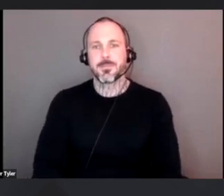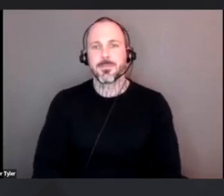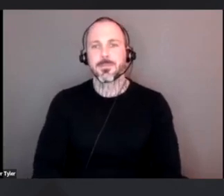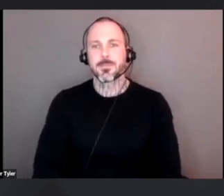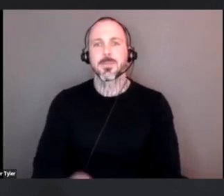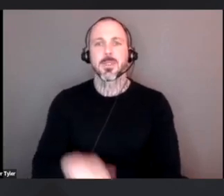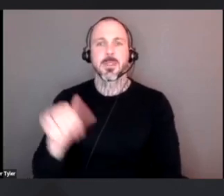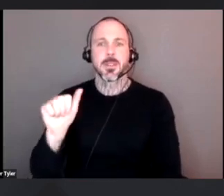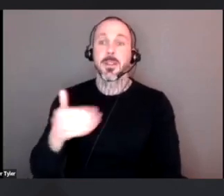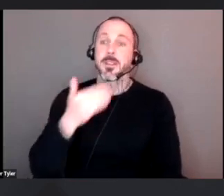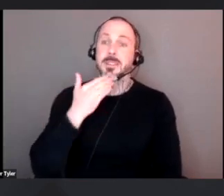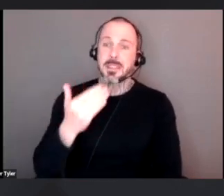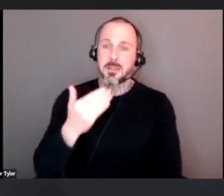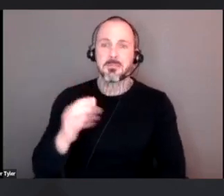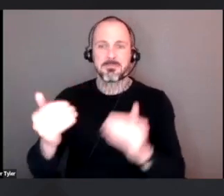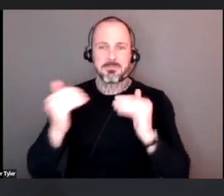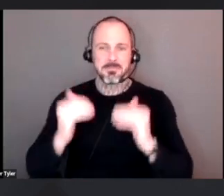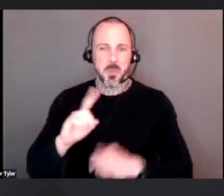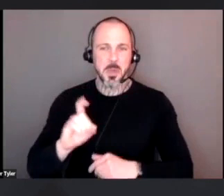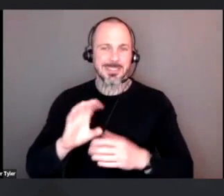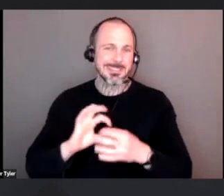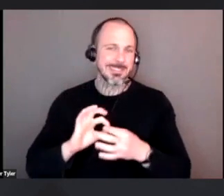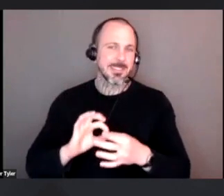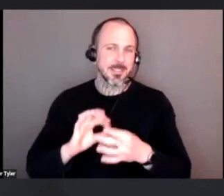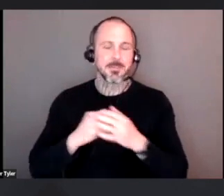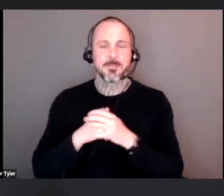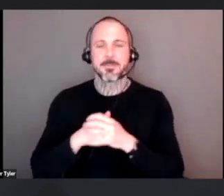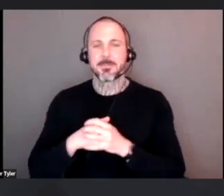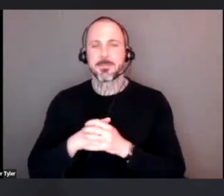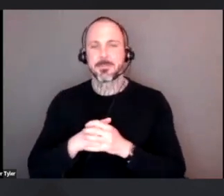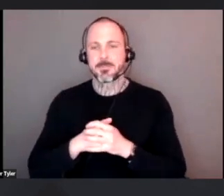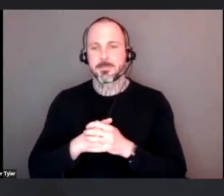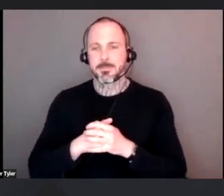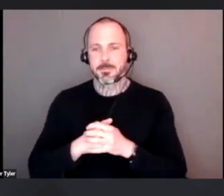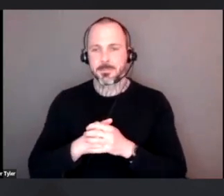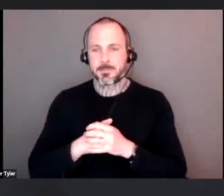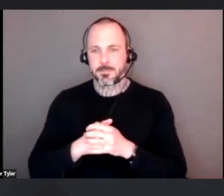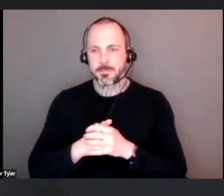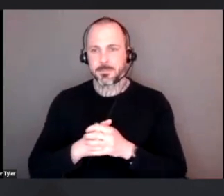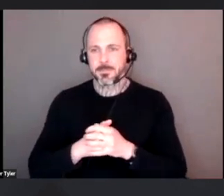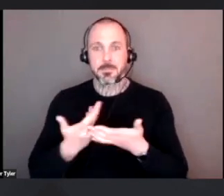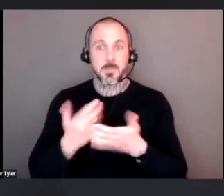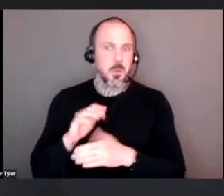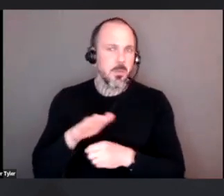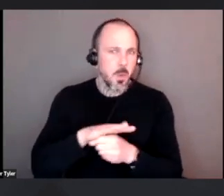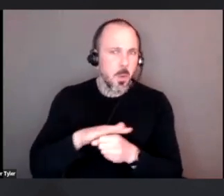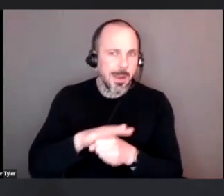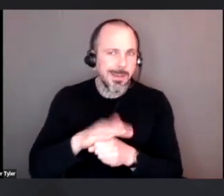by geographic location or region that happen to also be CASE members?" I don't believe, Tonya,